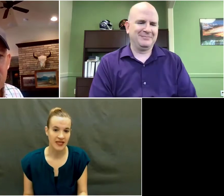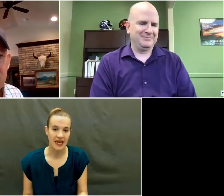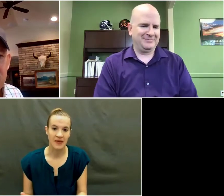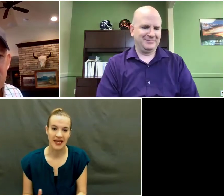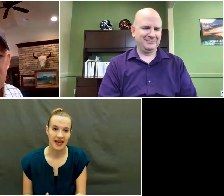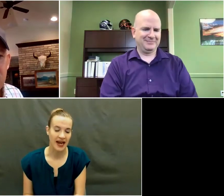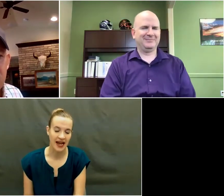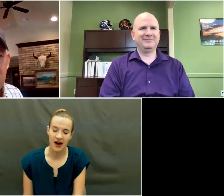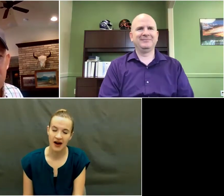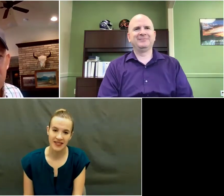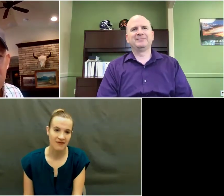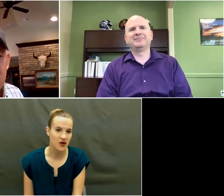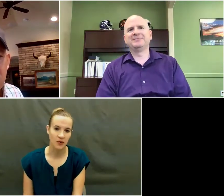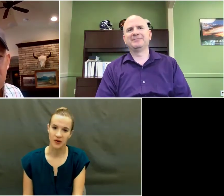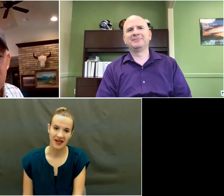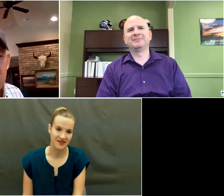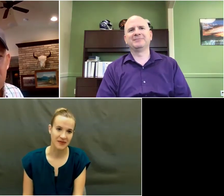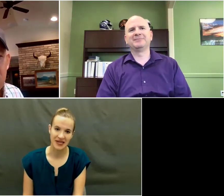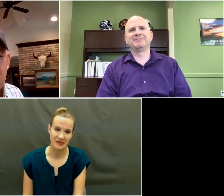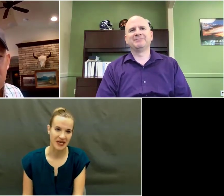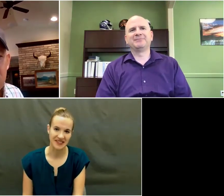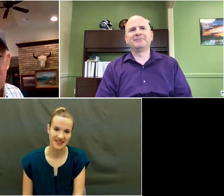like me, and I honestly have no regrets for my experience.